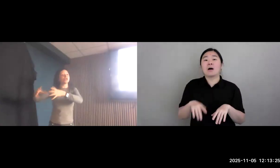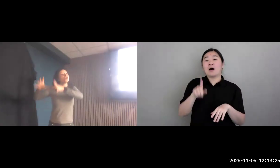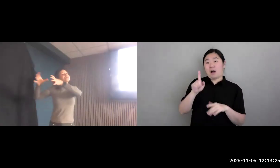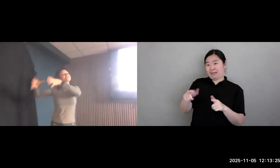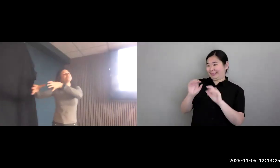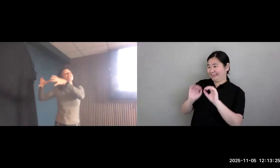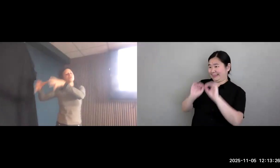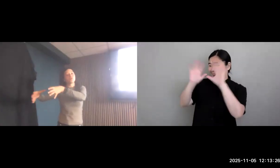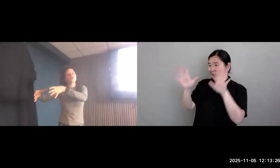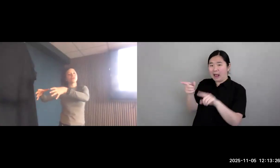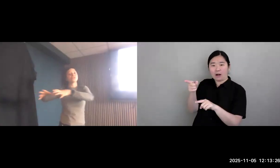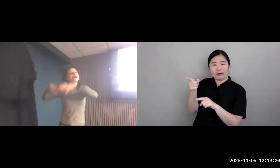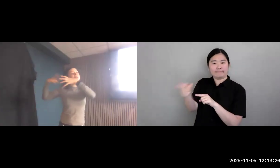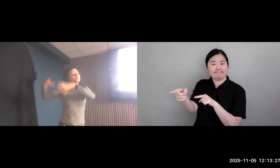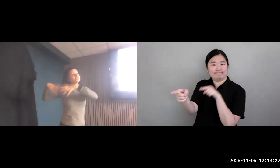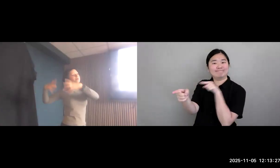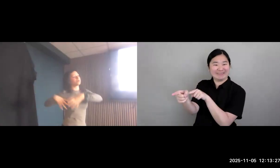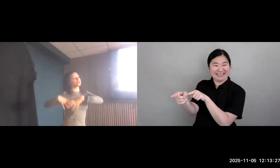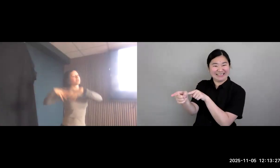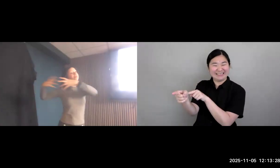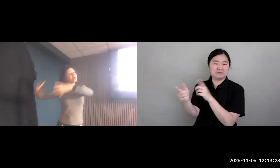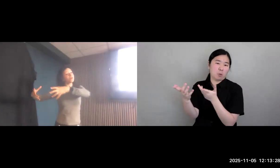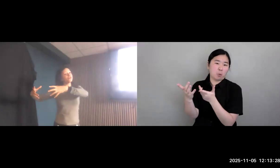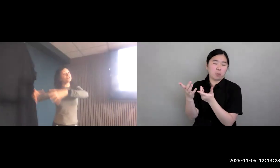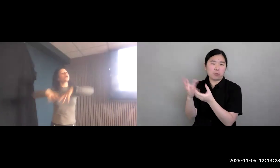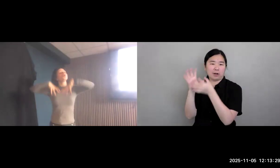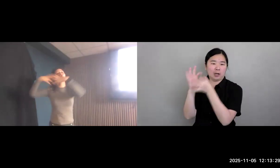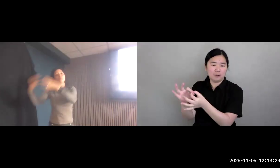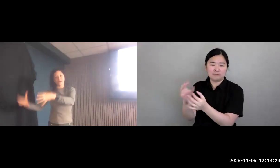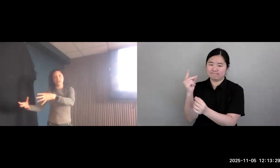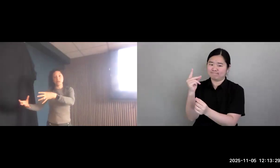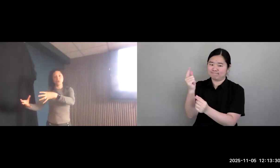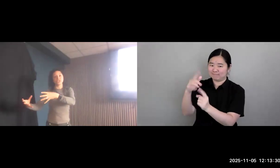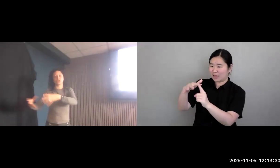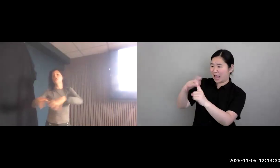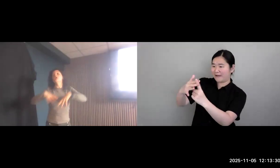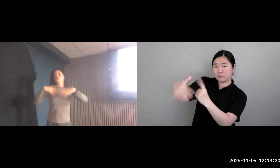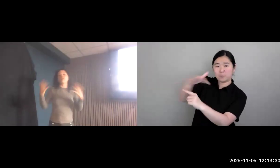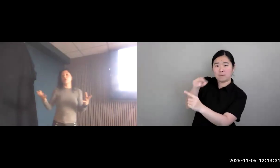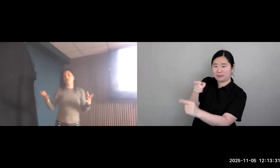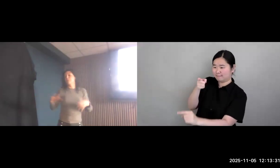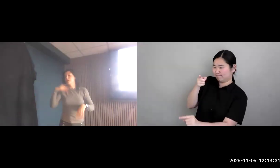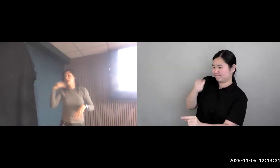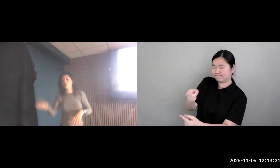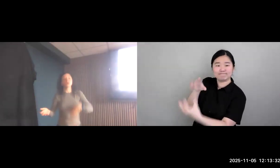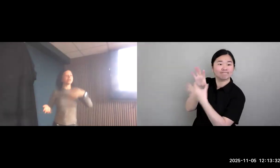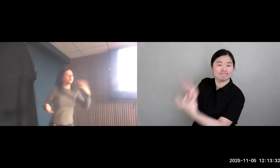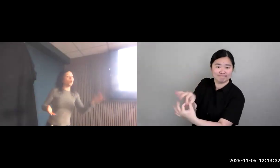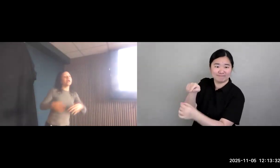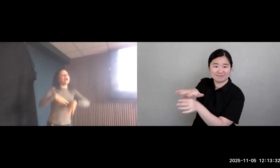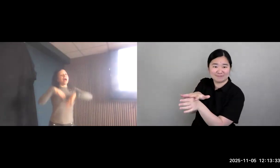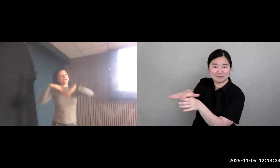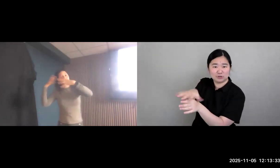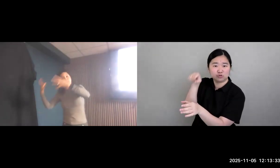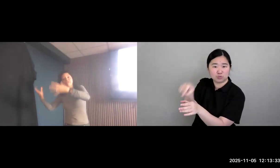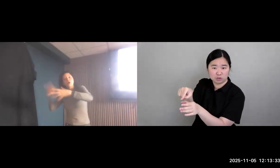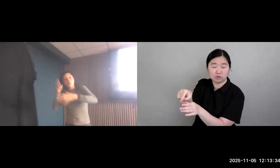to a specific referent, and every time you want to talk about that referent, you go back to that location. So if I'm talking about a girl and a boy, I can kind of